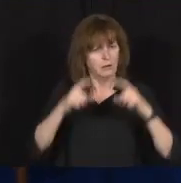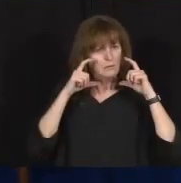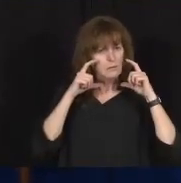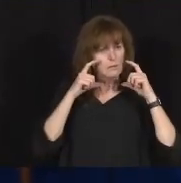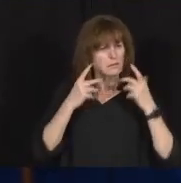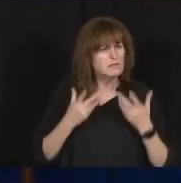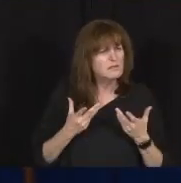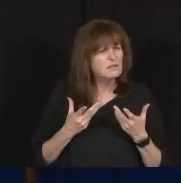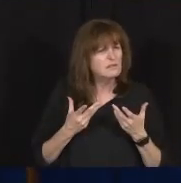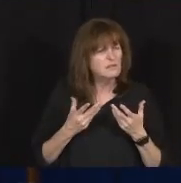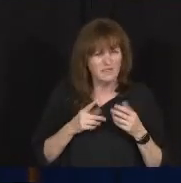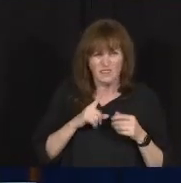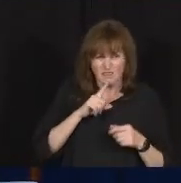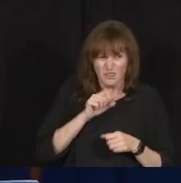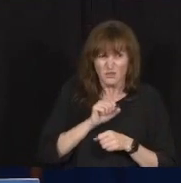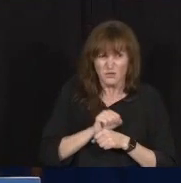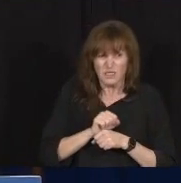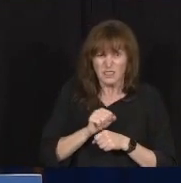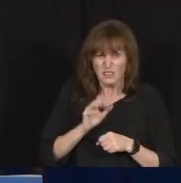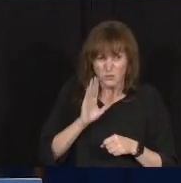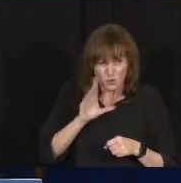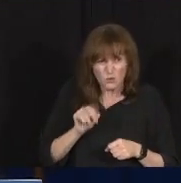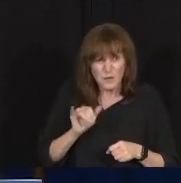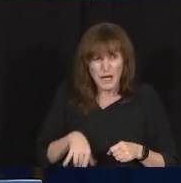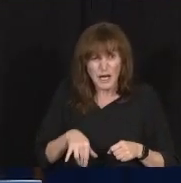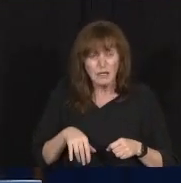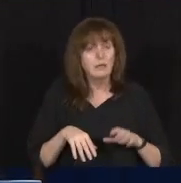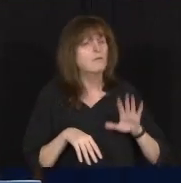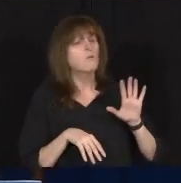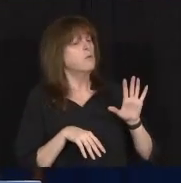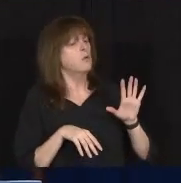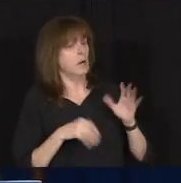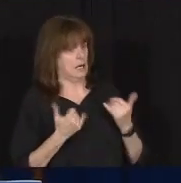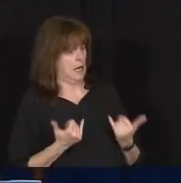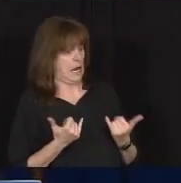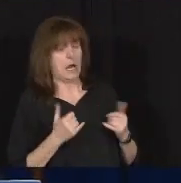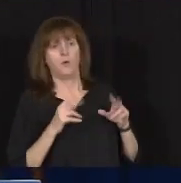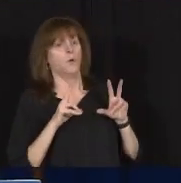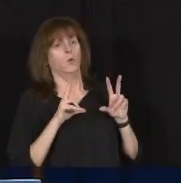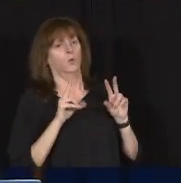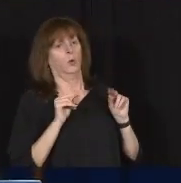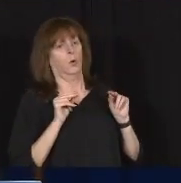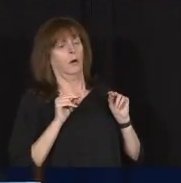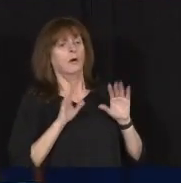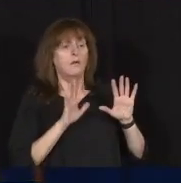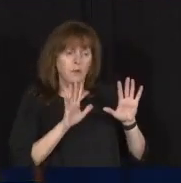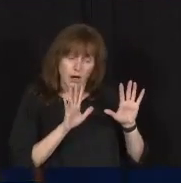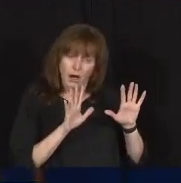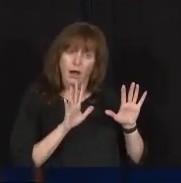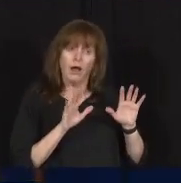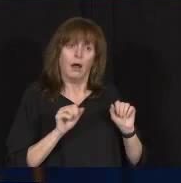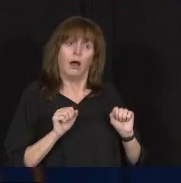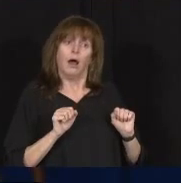Ontario is about having to take that step? It is an option, we are not there right now but it is another option on